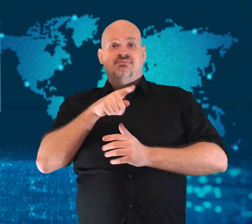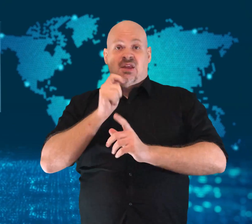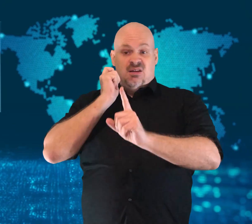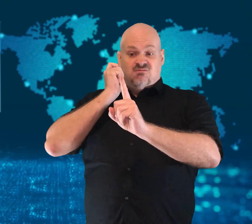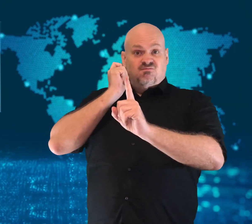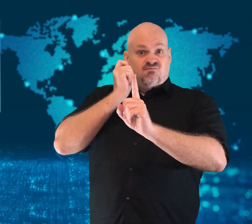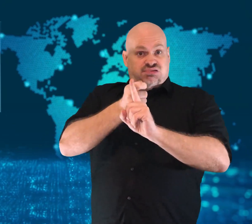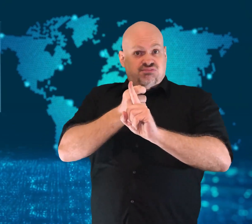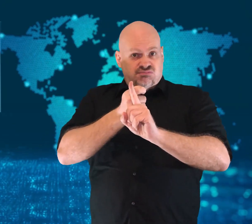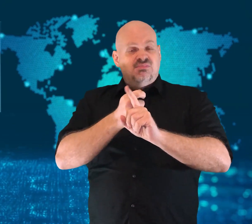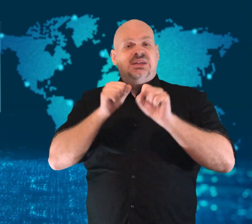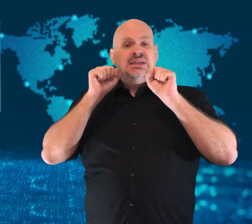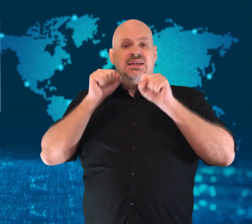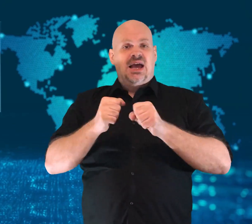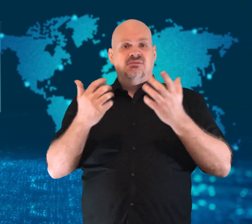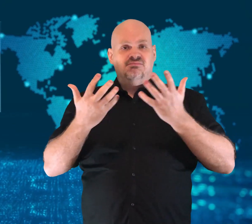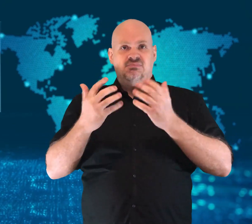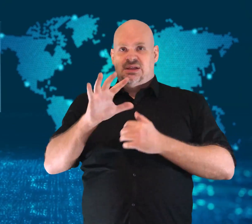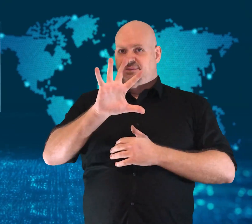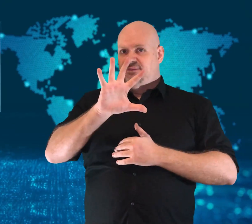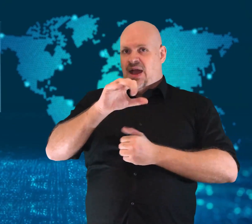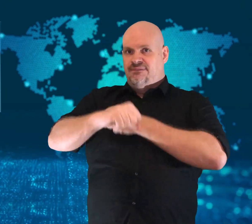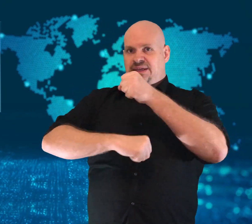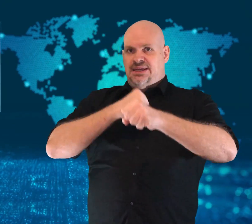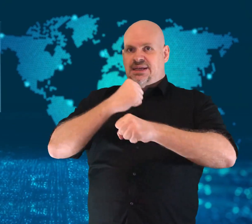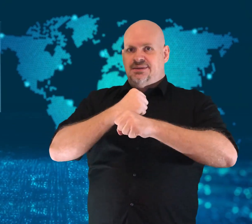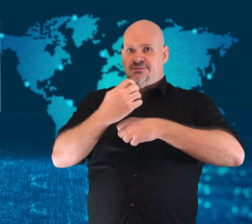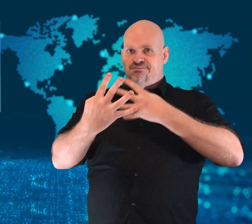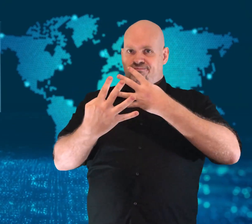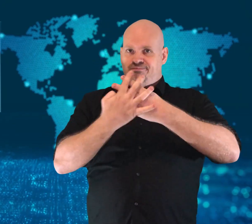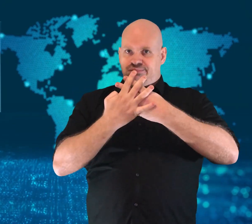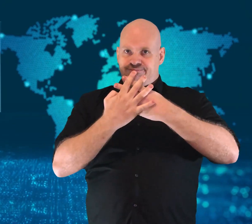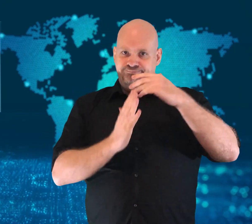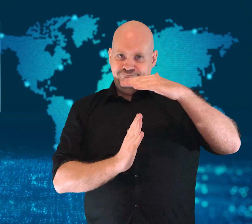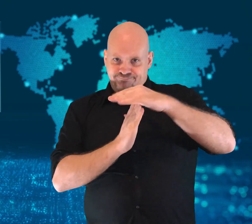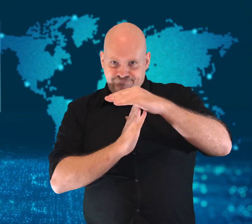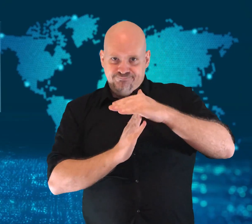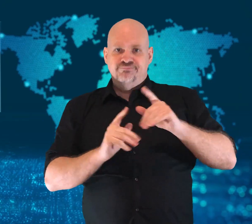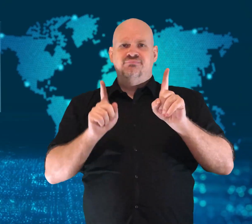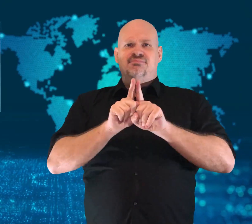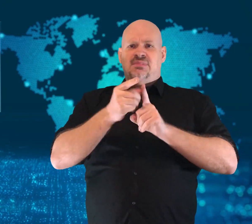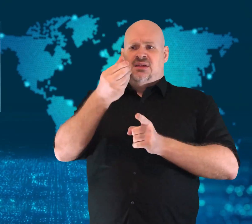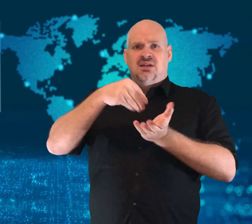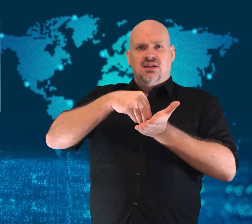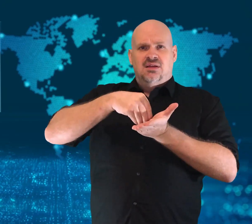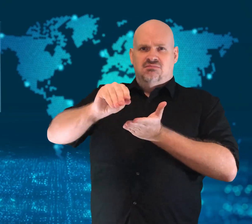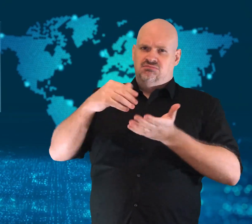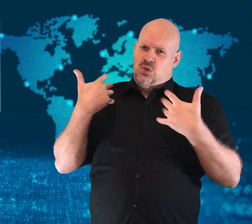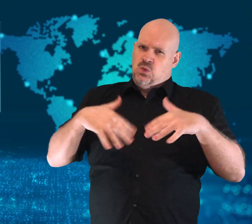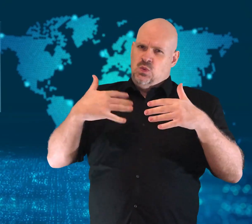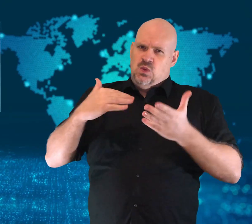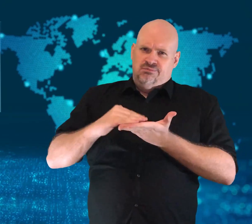The law also provides for punishment of people who make